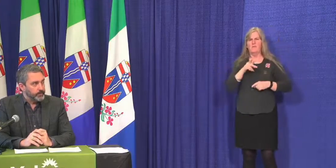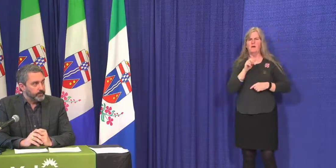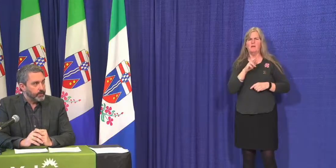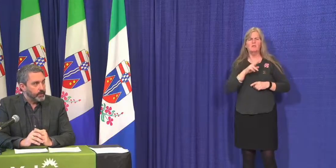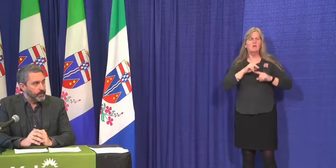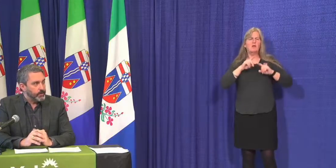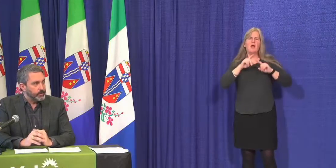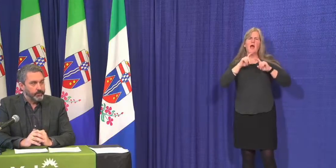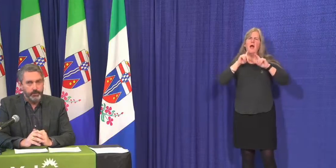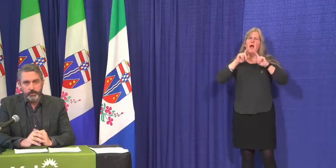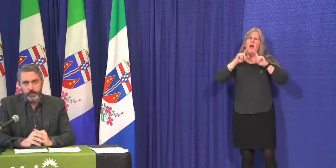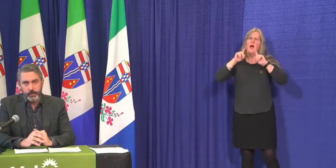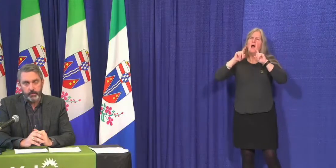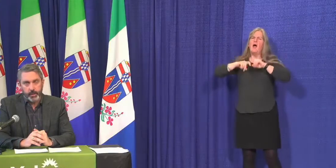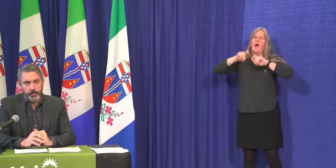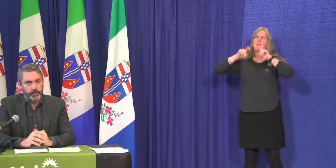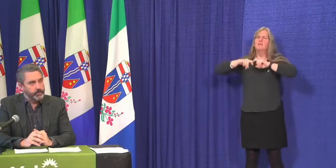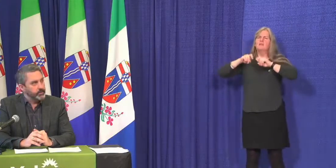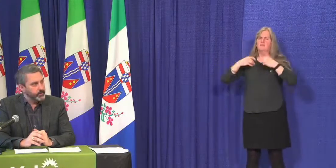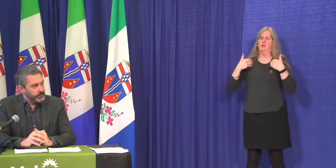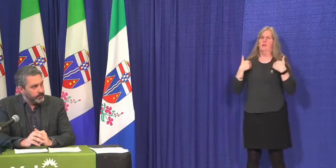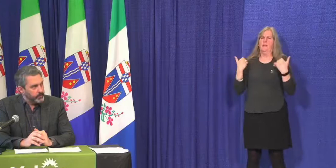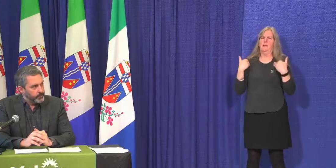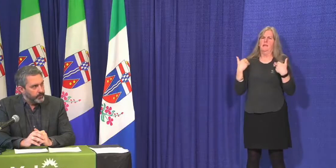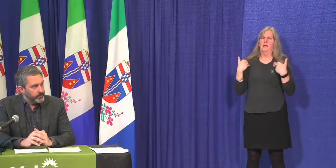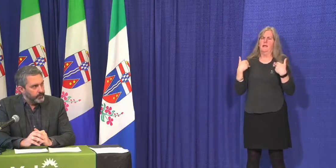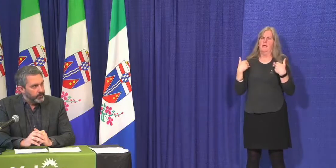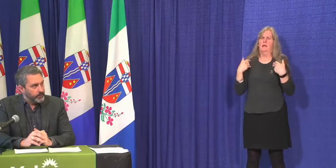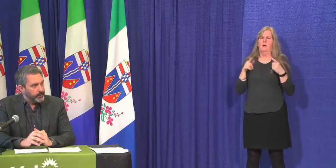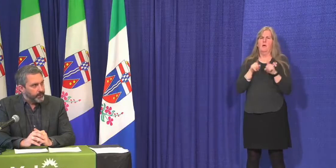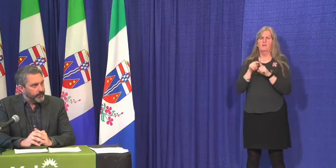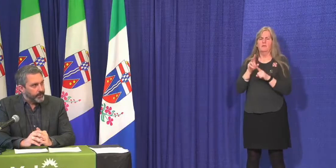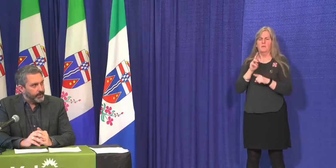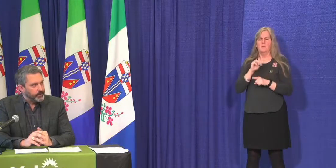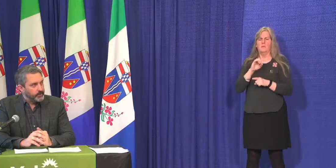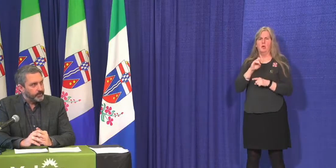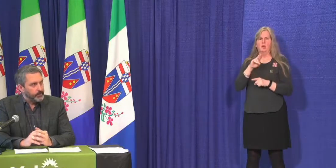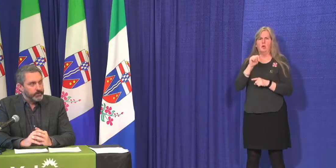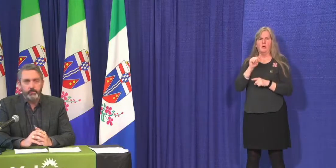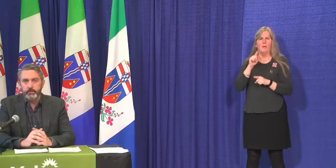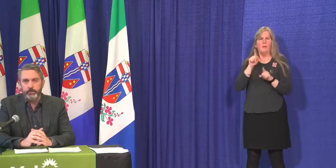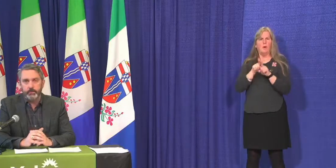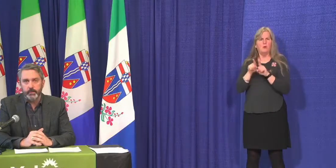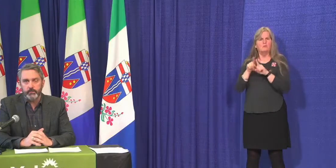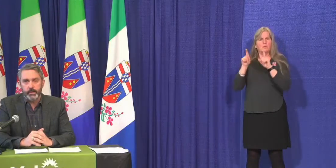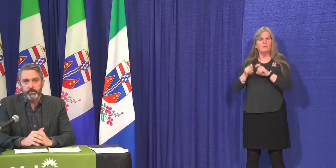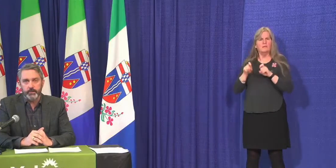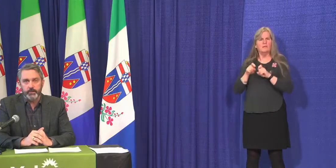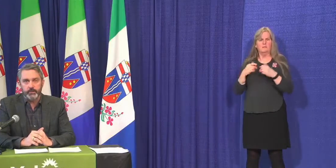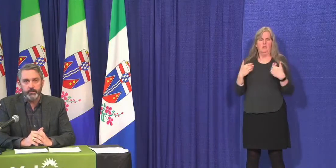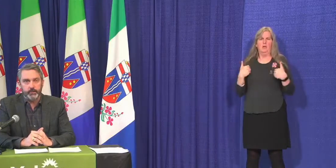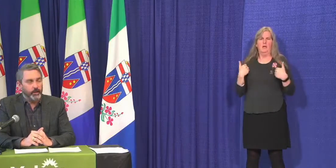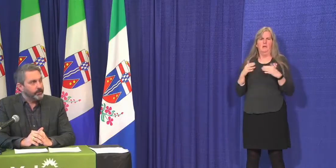have 75 percent vaccinated and we are seeing increases and